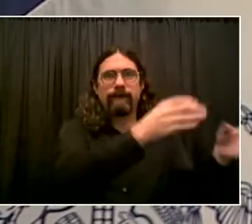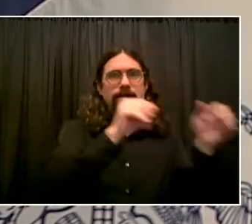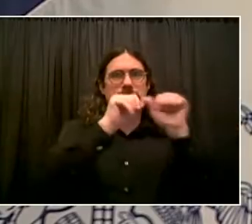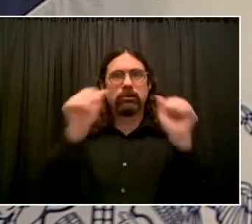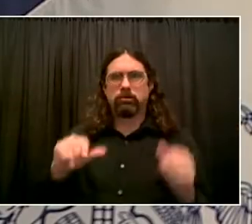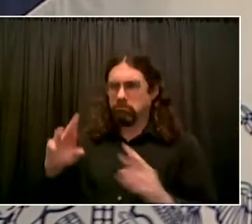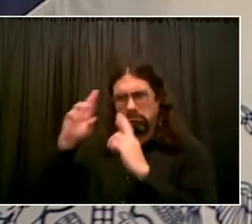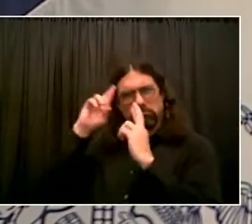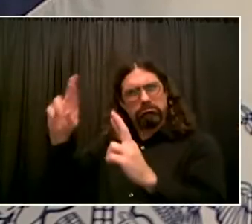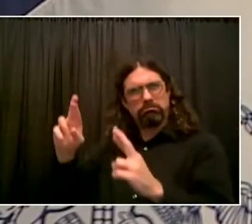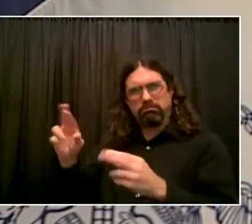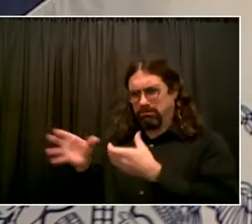AMERICAN HISTORY WAS ALSO